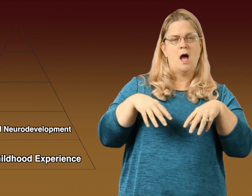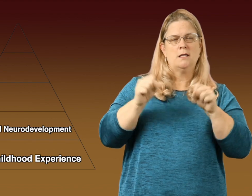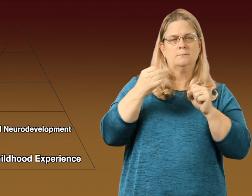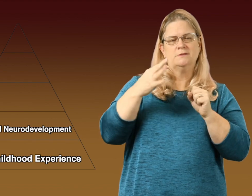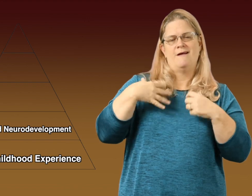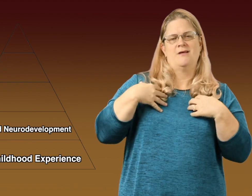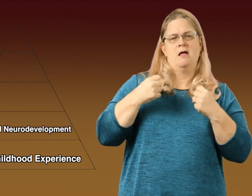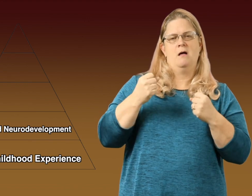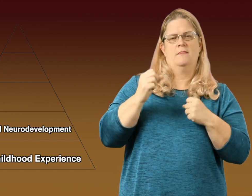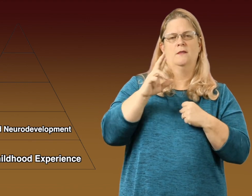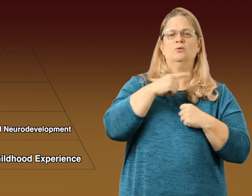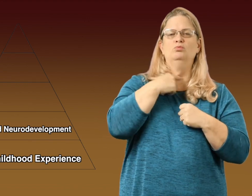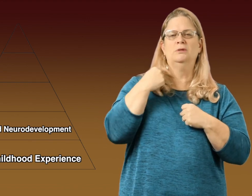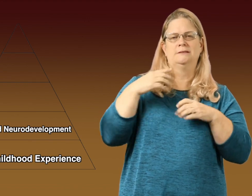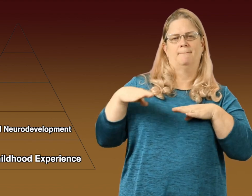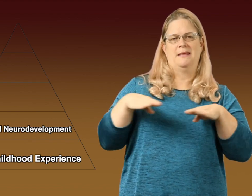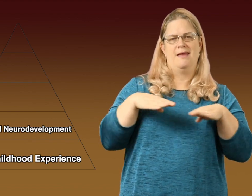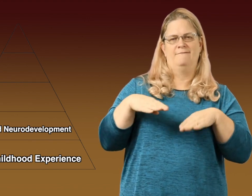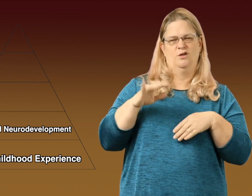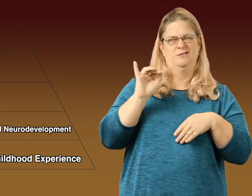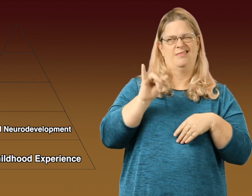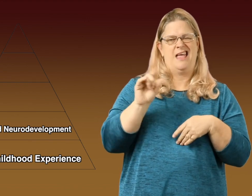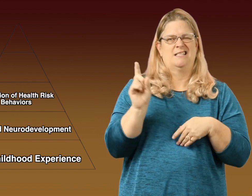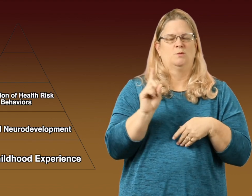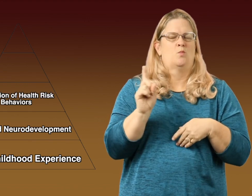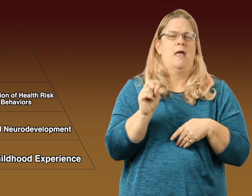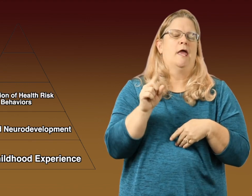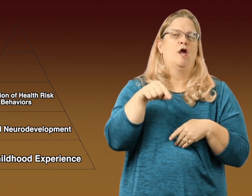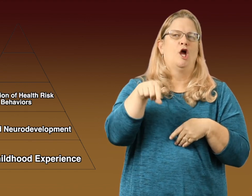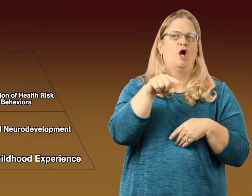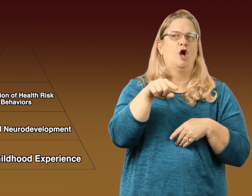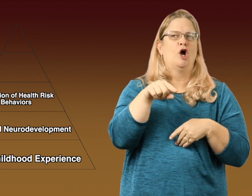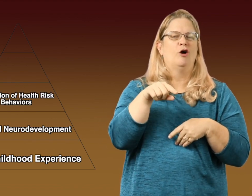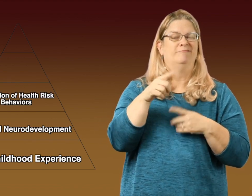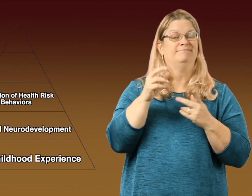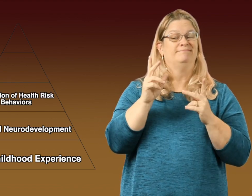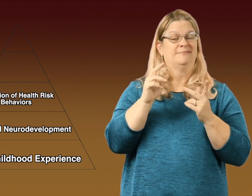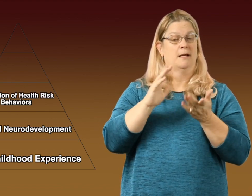The next part is related to adoption of health risk behaviors.